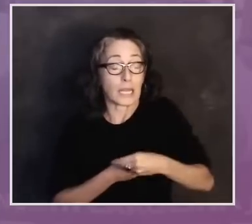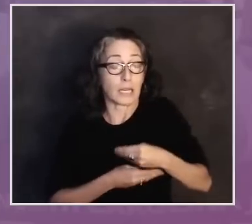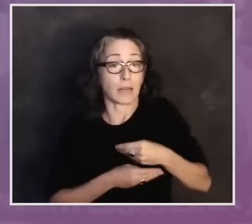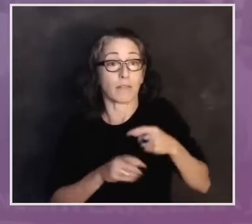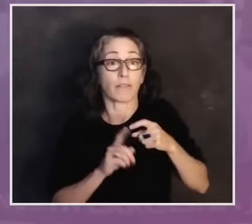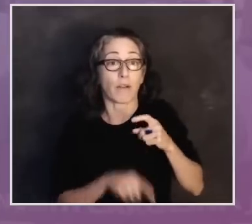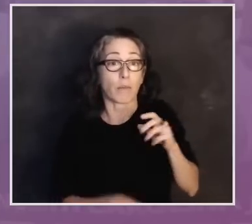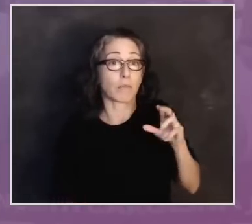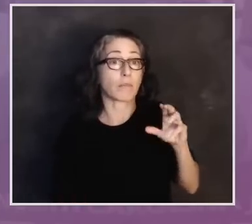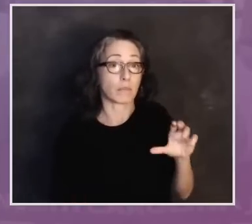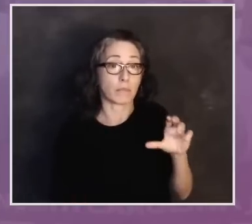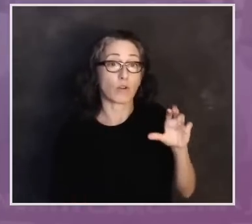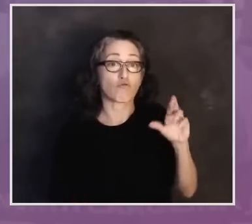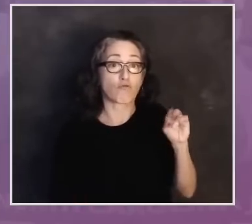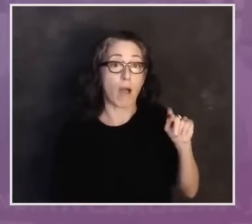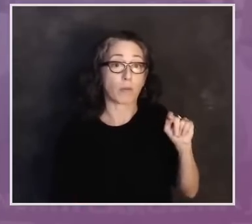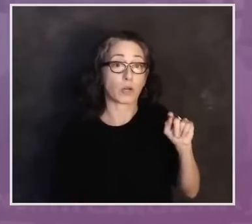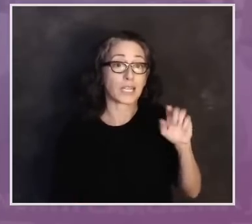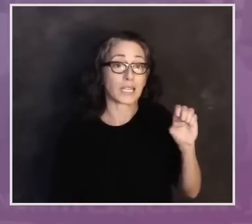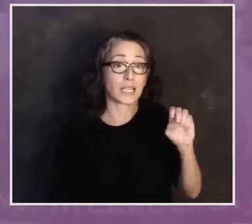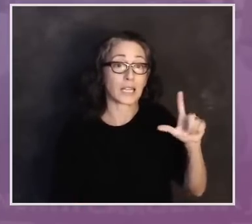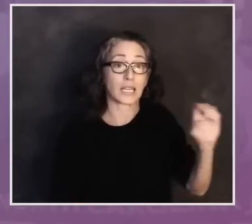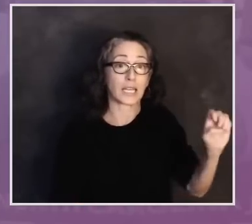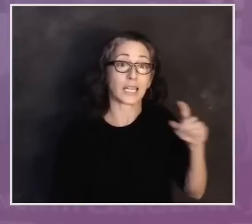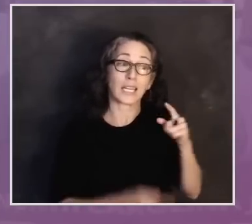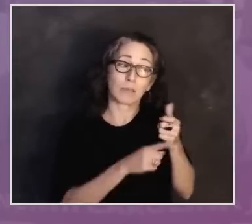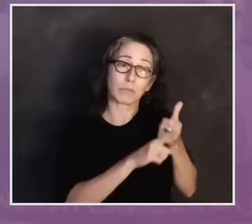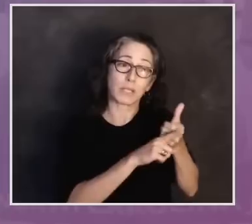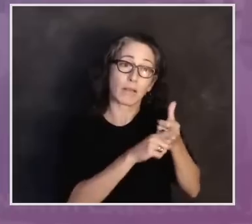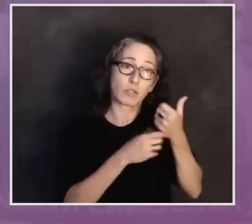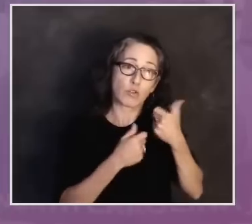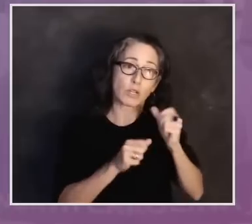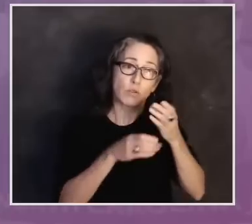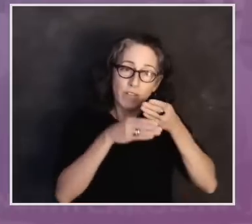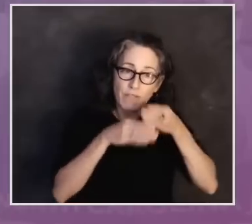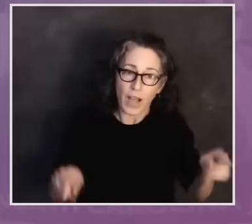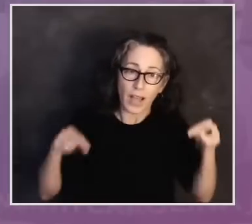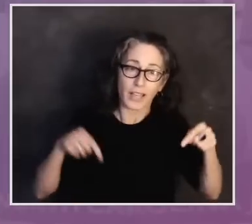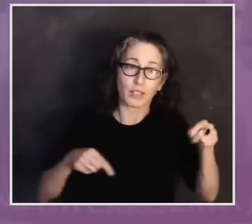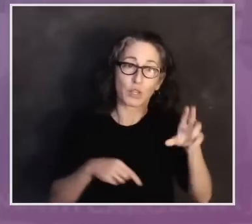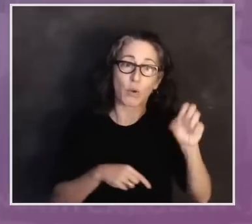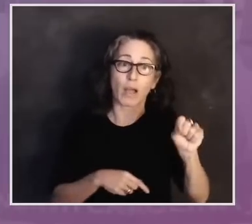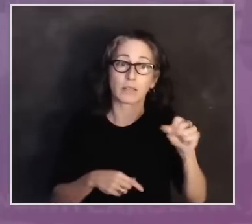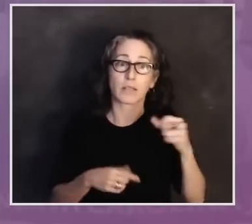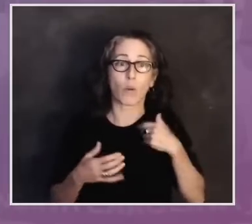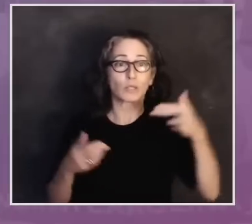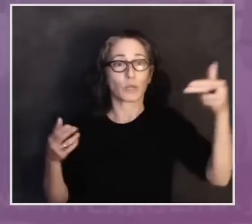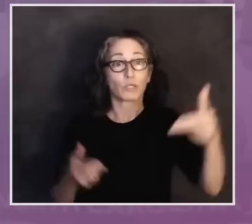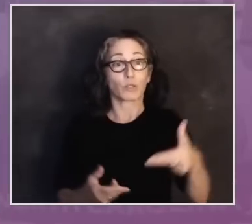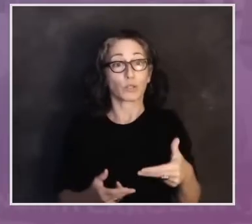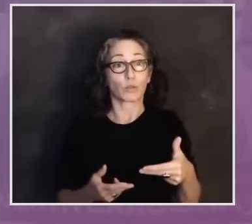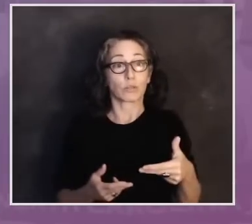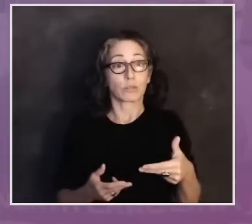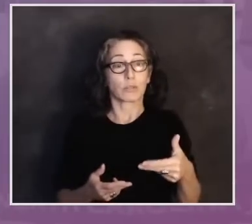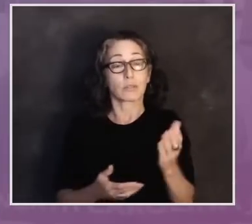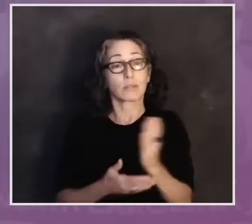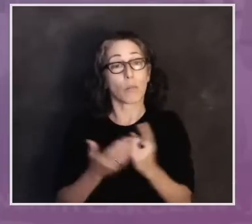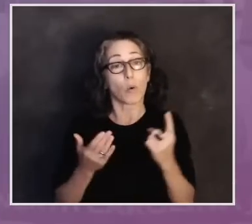SO AS A DESCENDANT OF ROBERT E. LEE, THE GENERAL WHO